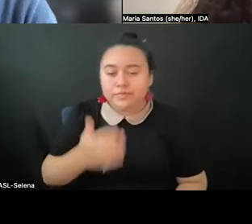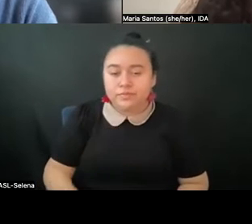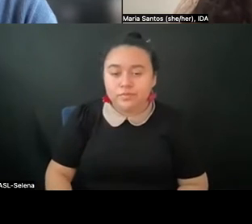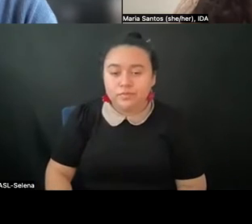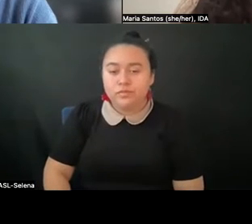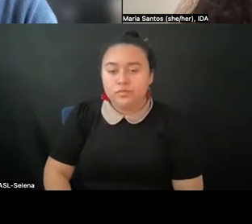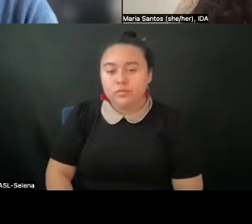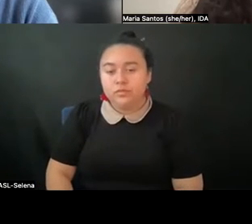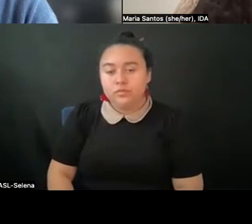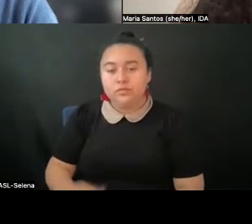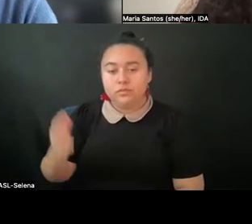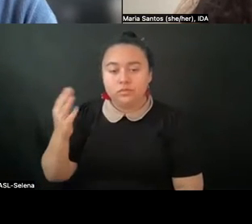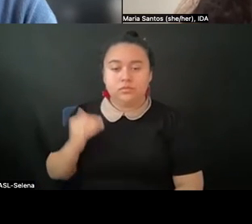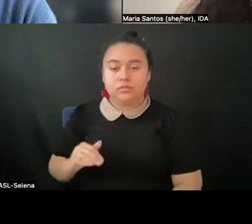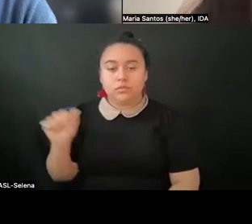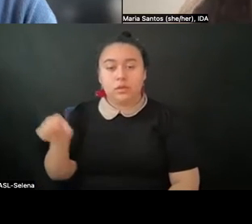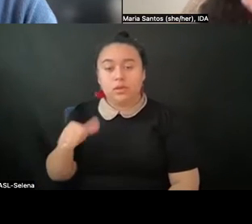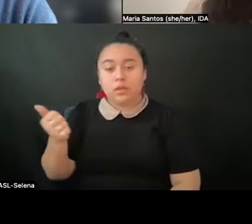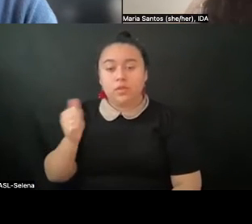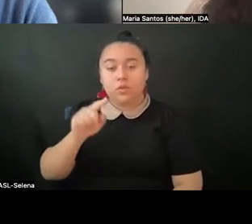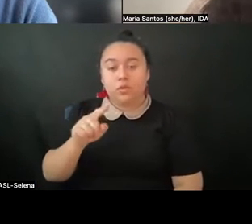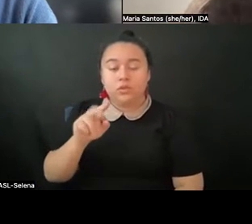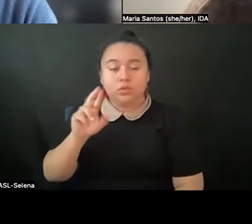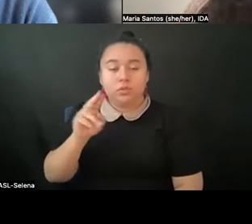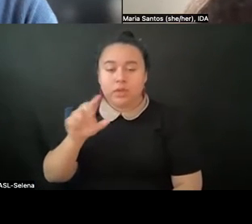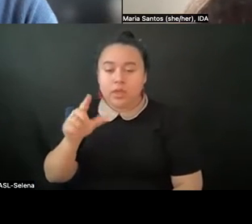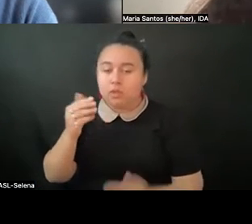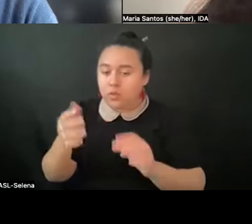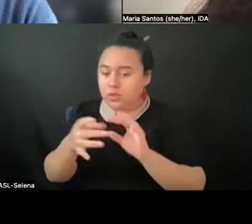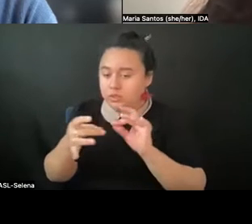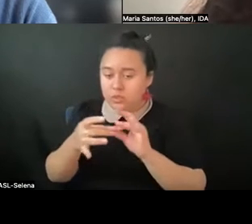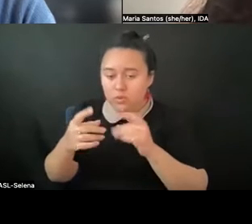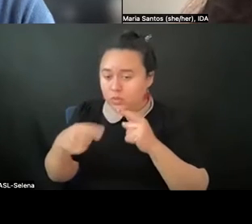And another question, also, Ranell, feel free to jump in whenever. I don't want to put you on the spot.